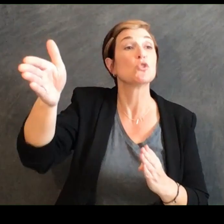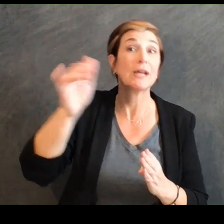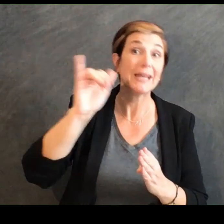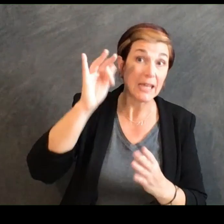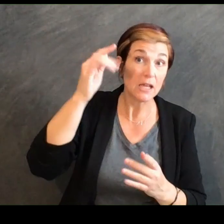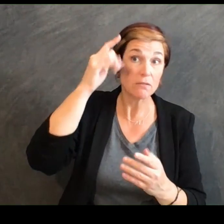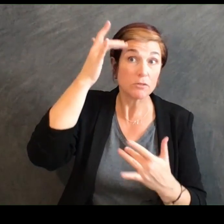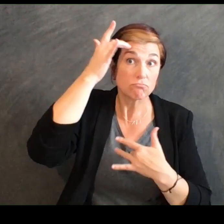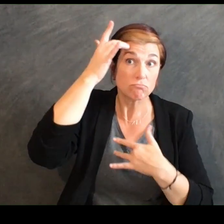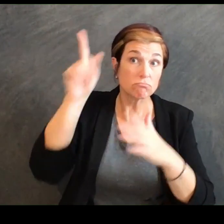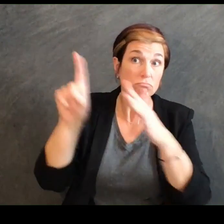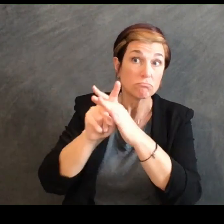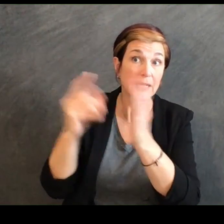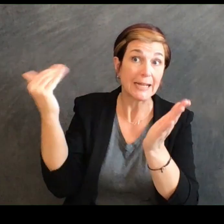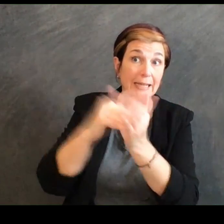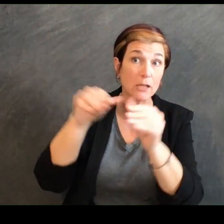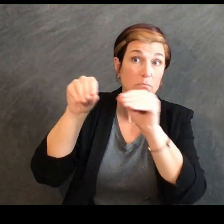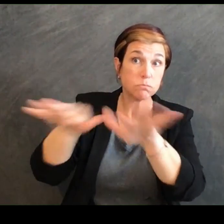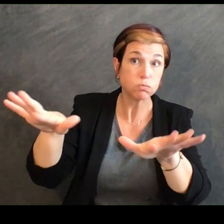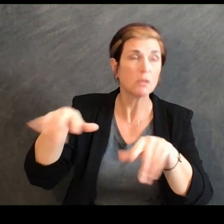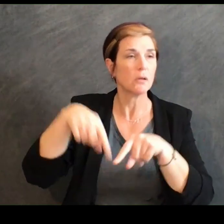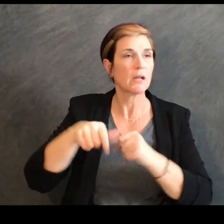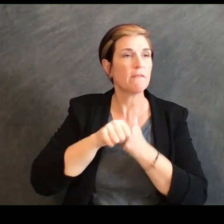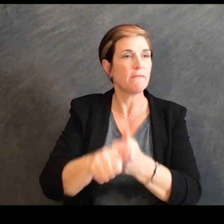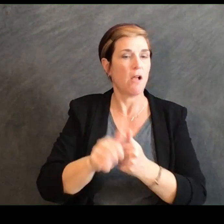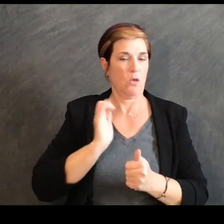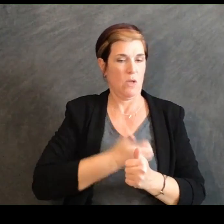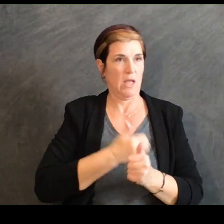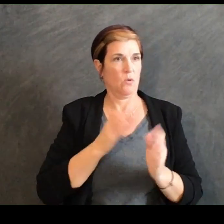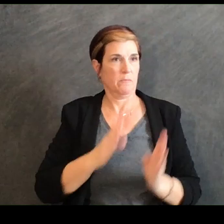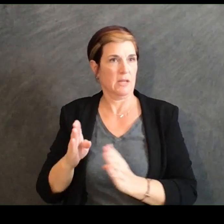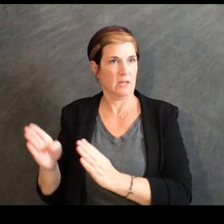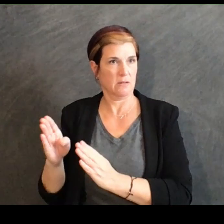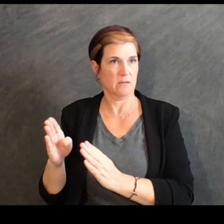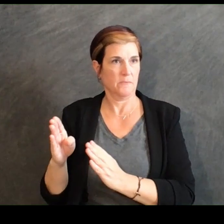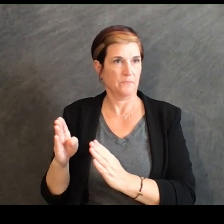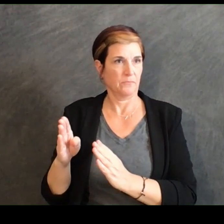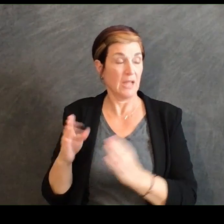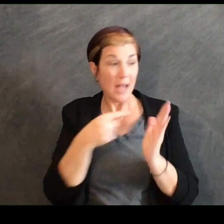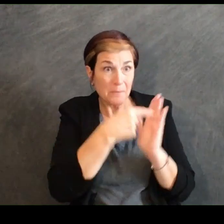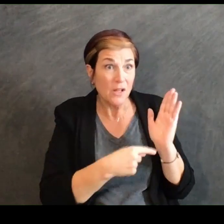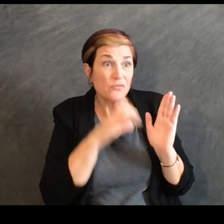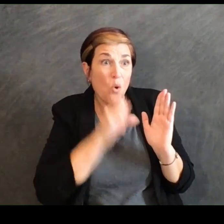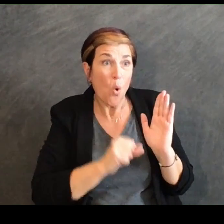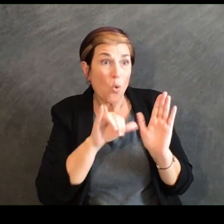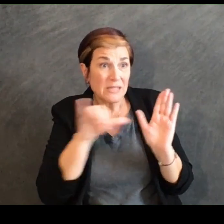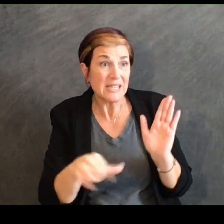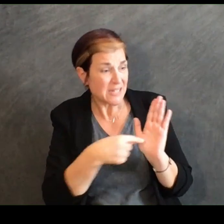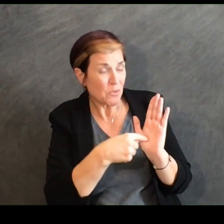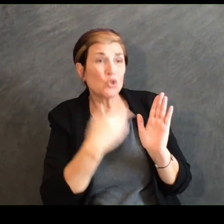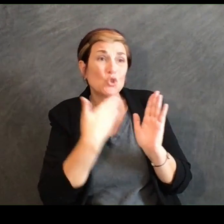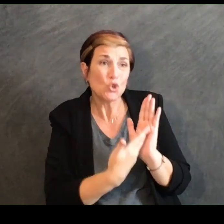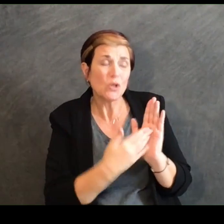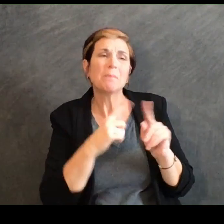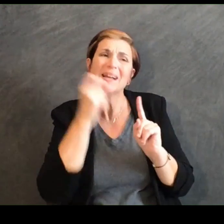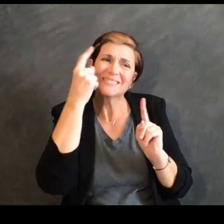was a and that's not the fault of anybody and frankly the old system worked very well for smaller numbers much smaller numbers but not for these